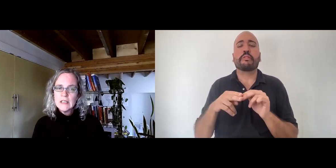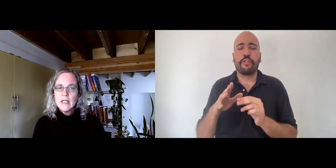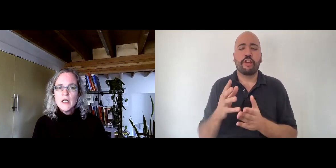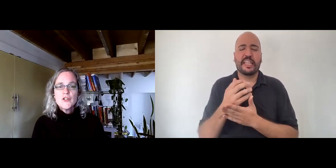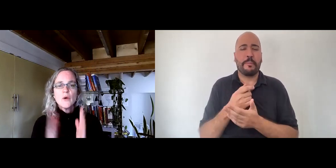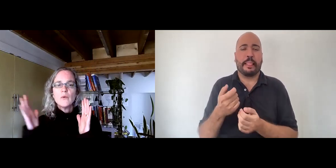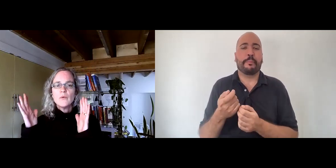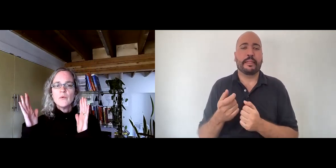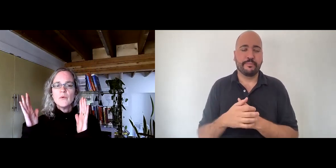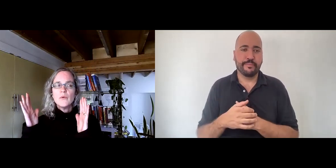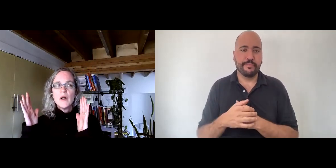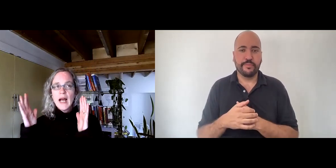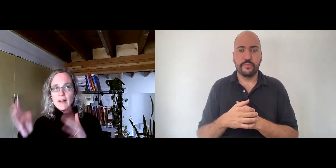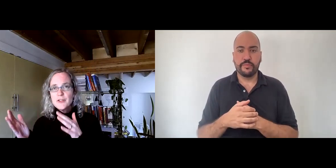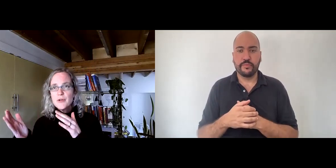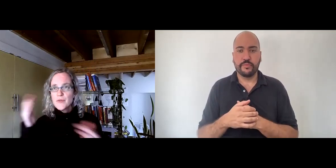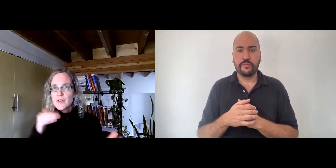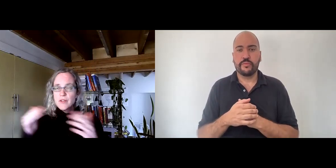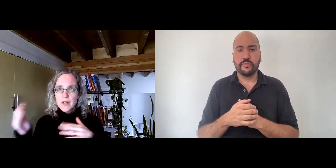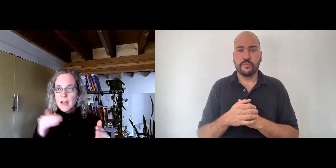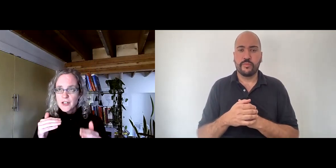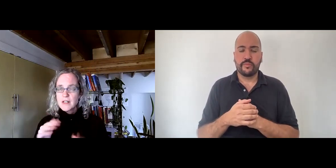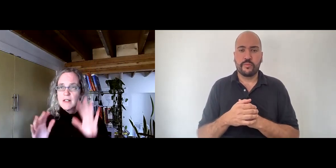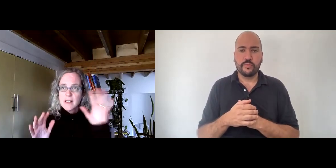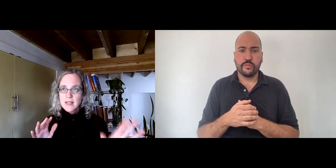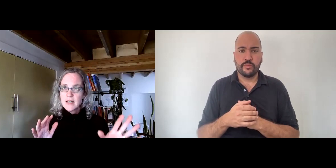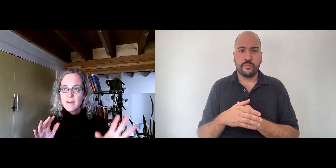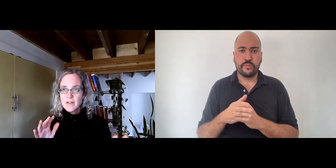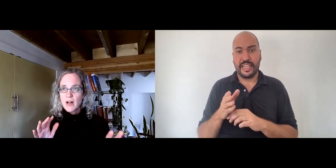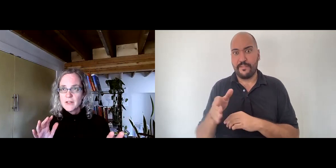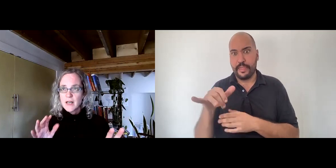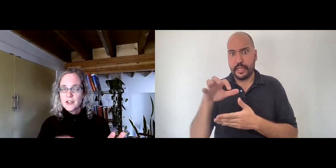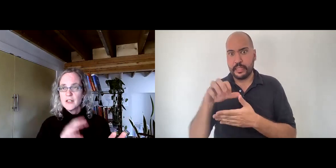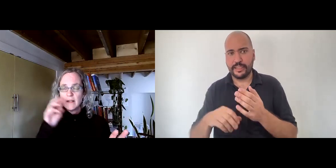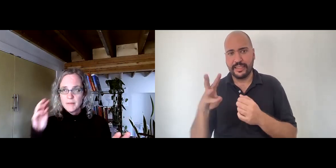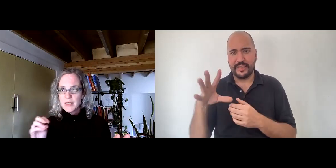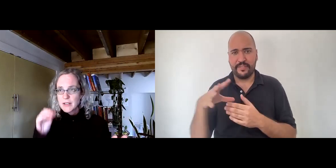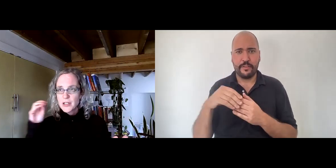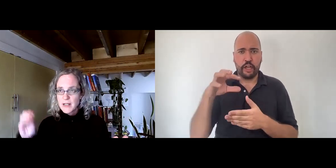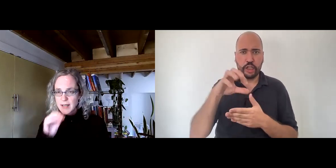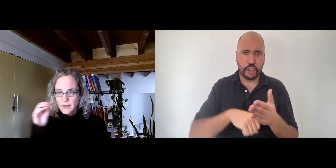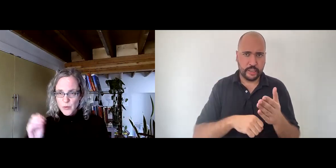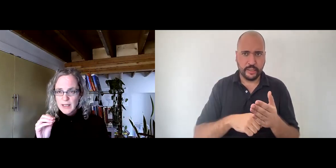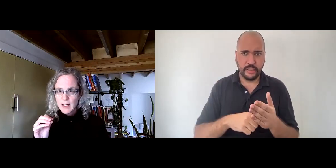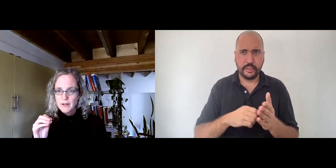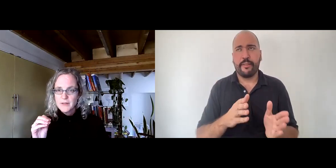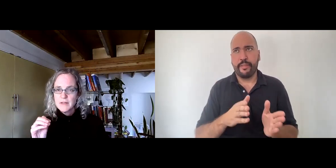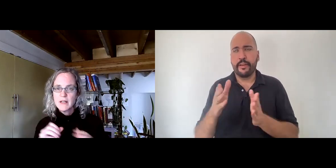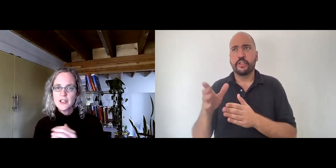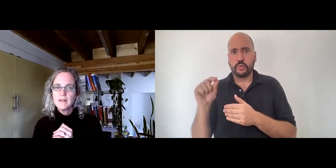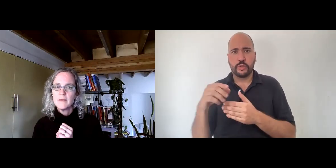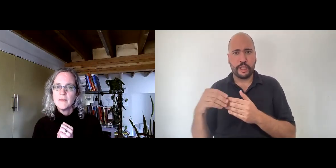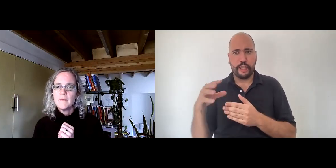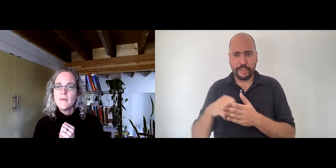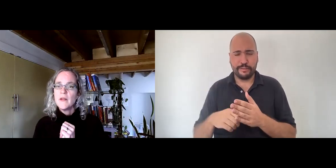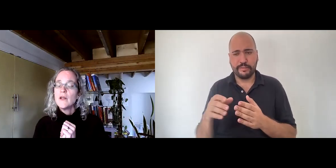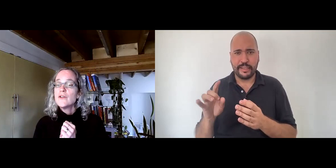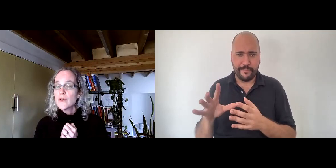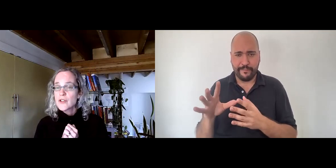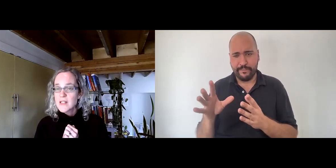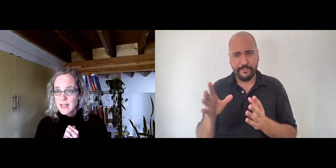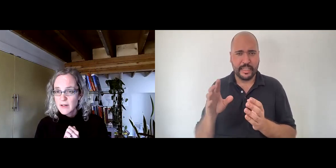So after those deductions, the $65 deduction, and potentially that $20 deduction